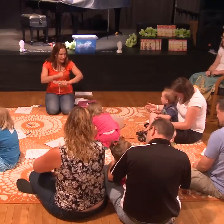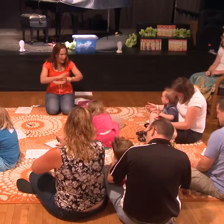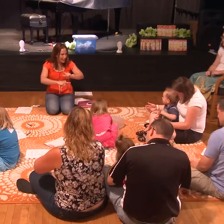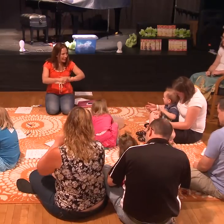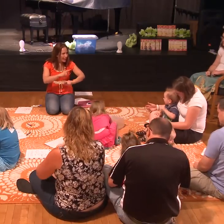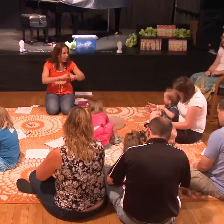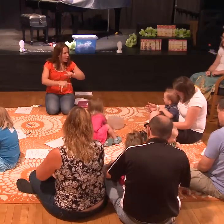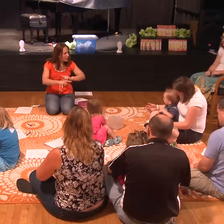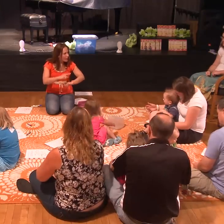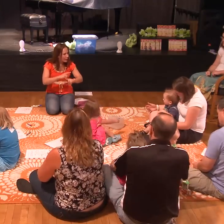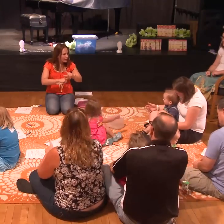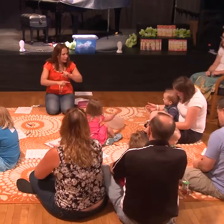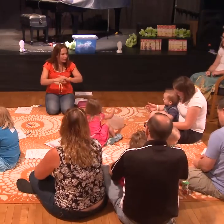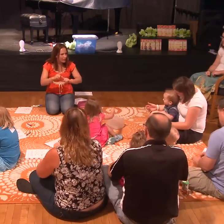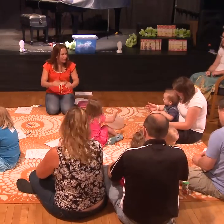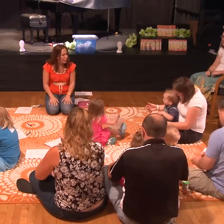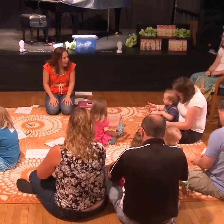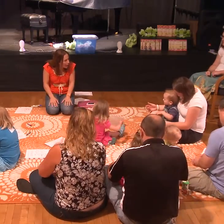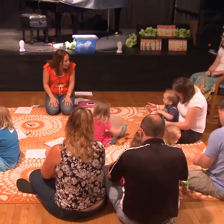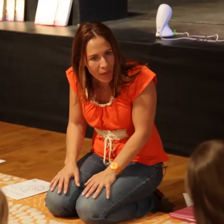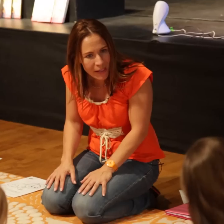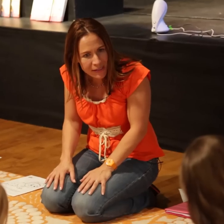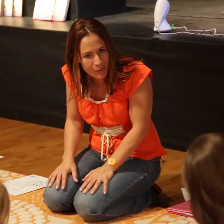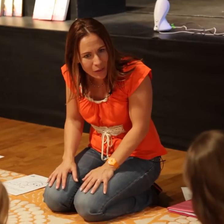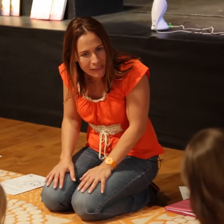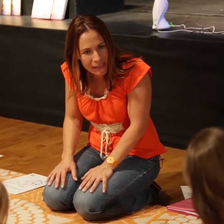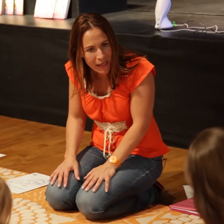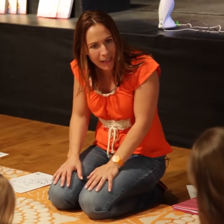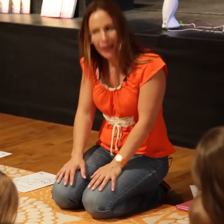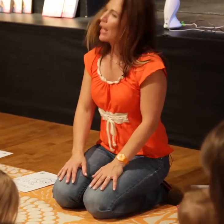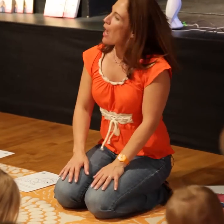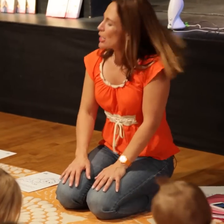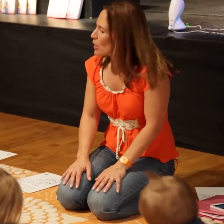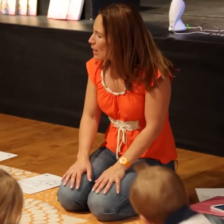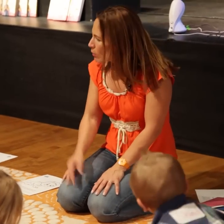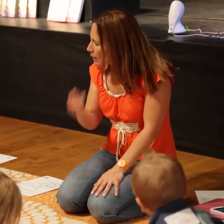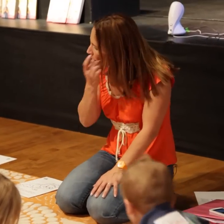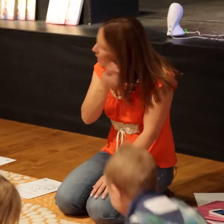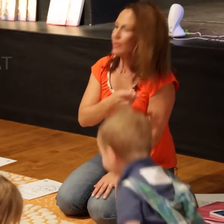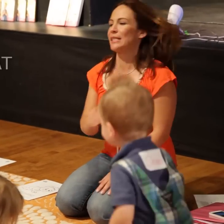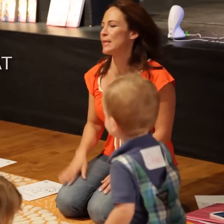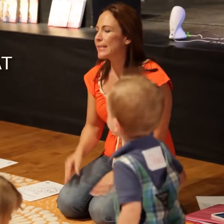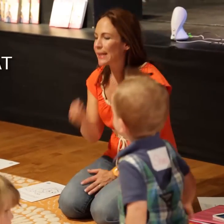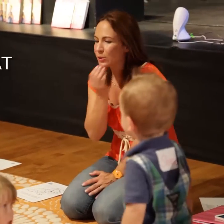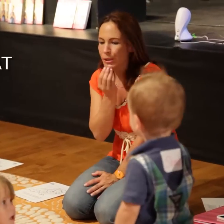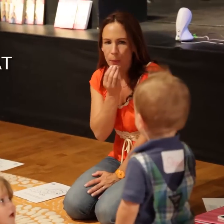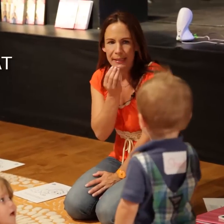Little signing. Very, very -- wow. That is some good signing! So now we're going to talk about some of these signs.